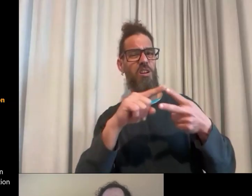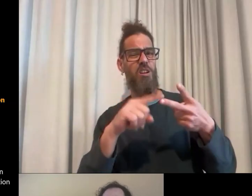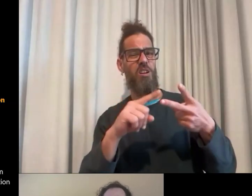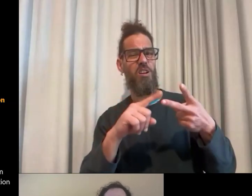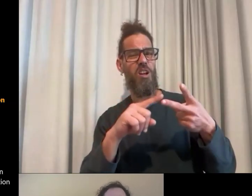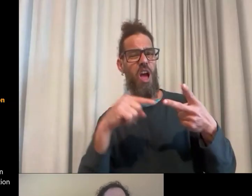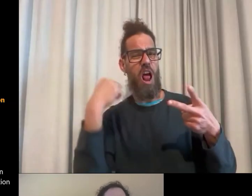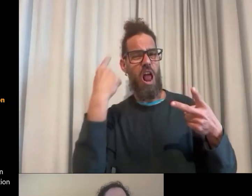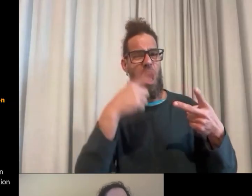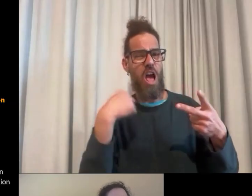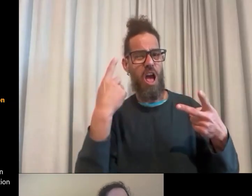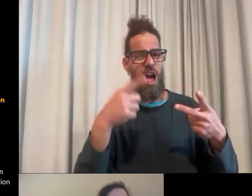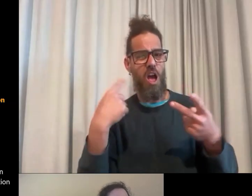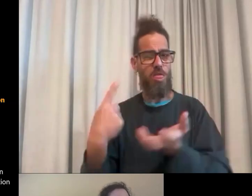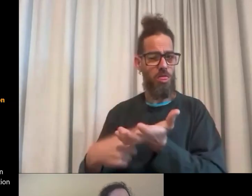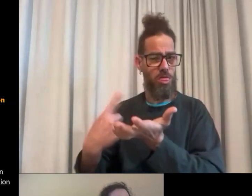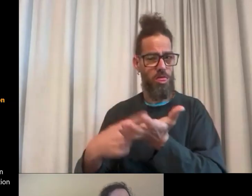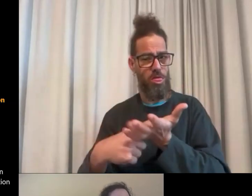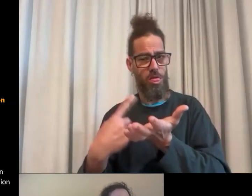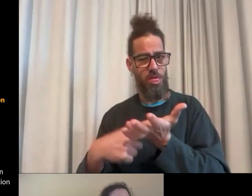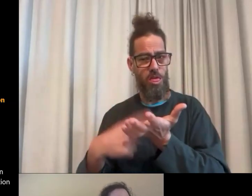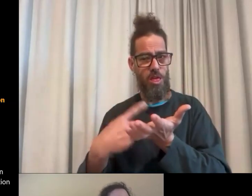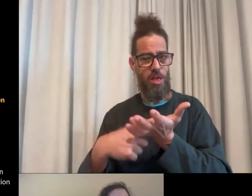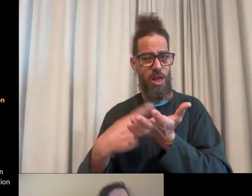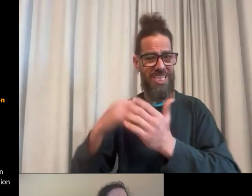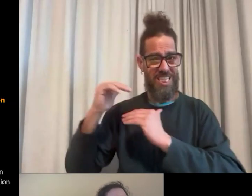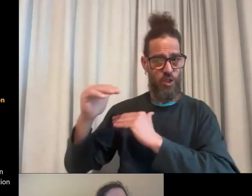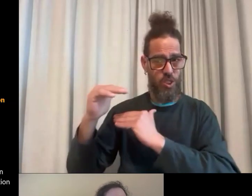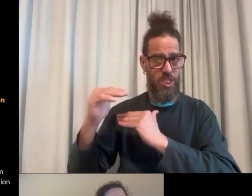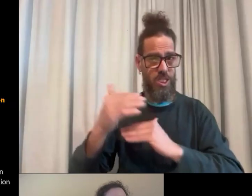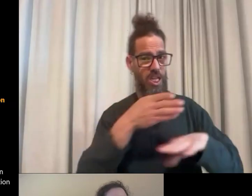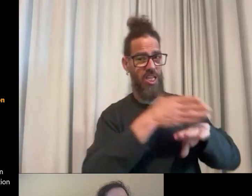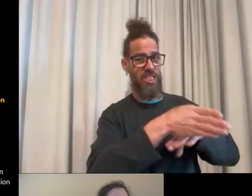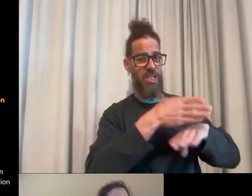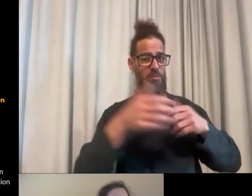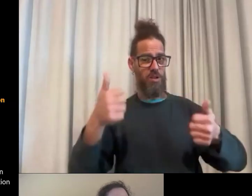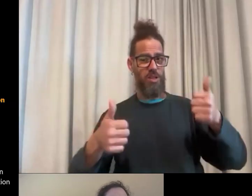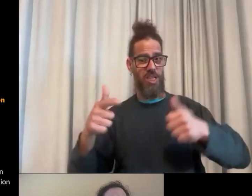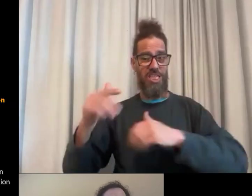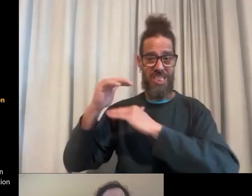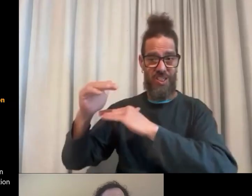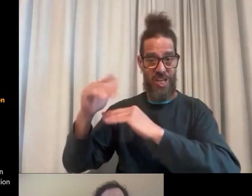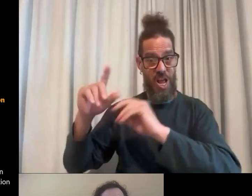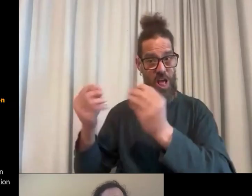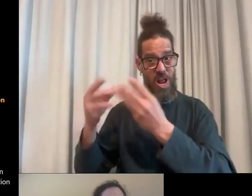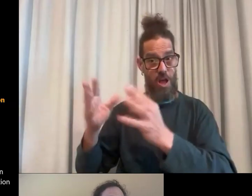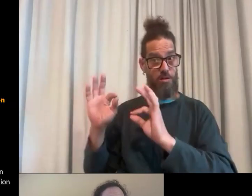as security, often winning out over accessibility. And so we have a success criteria